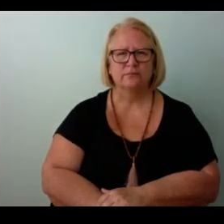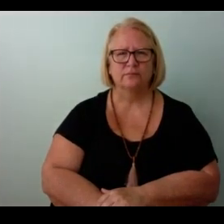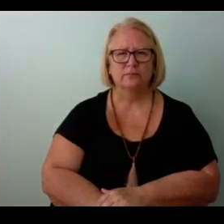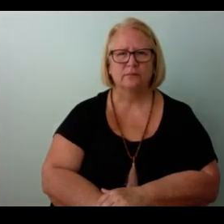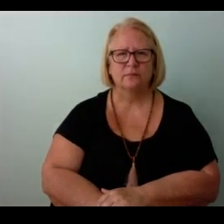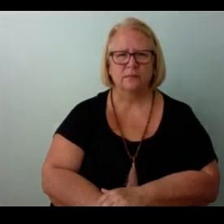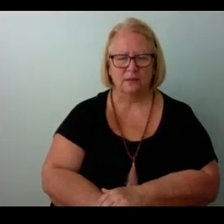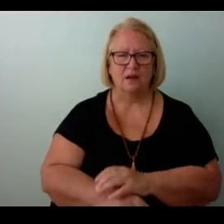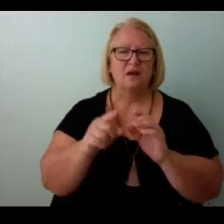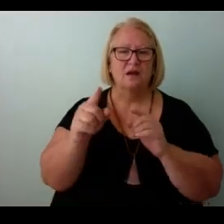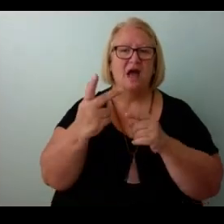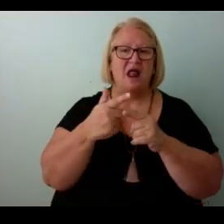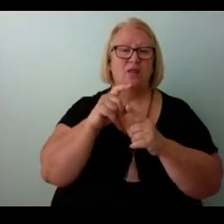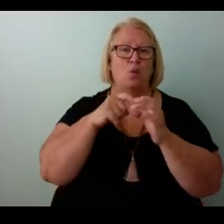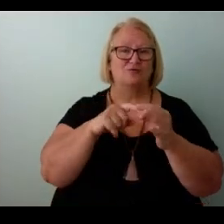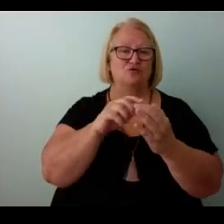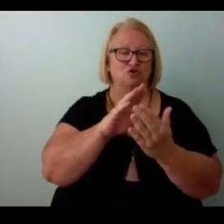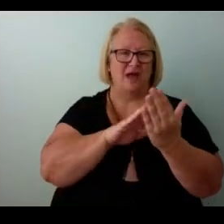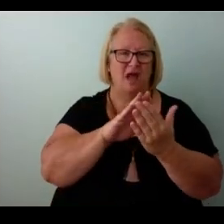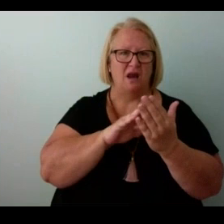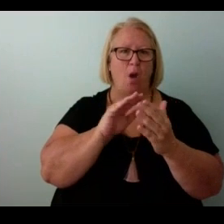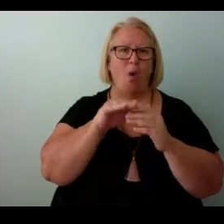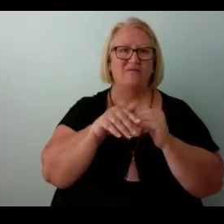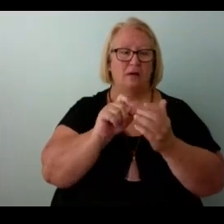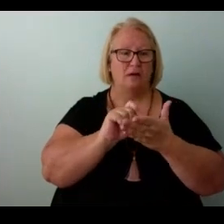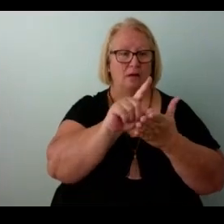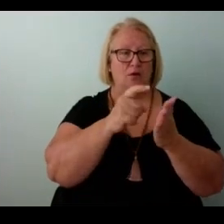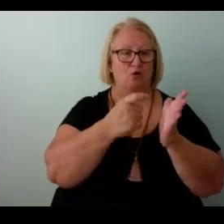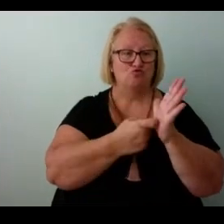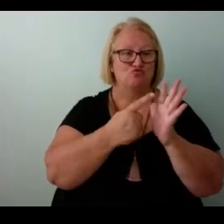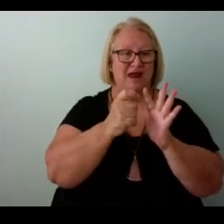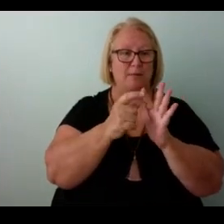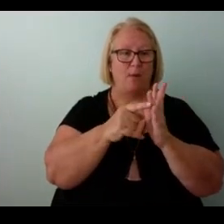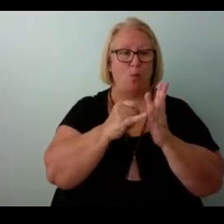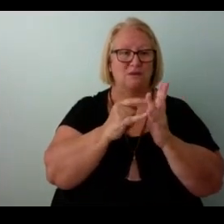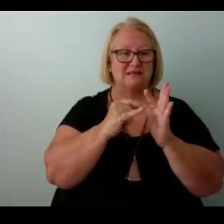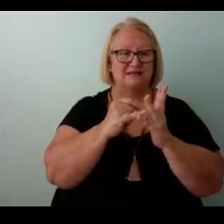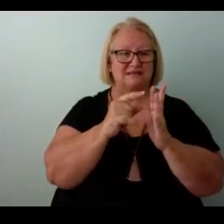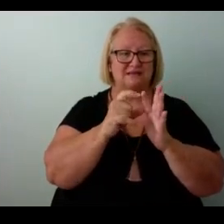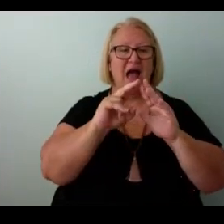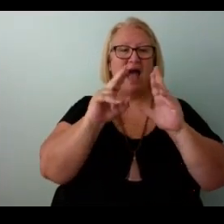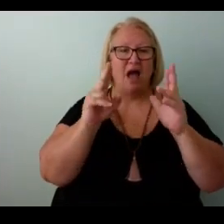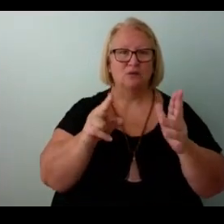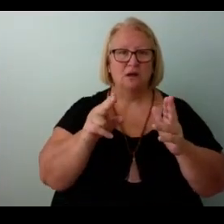house, I'm not aware of any legal requirements that set it at - they can only sell it for